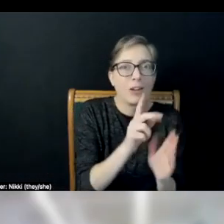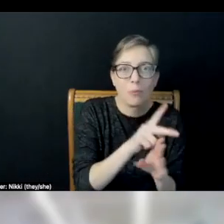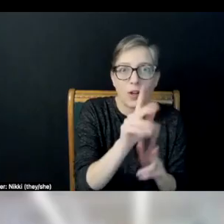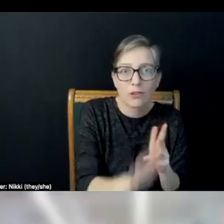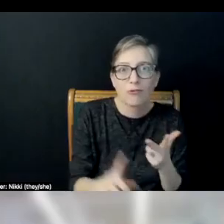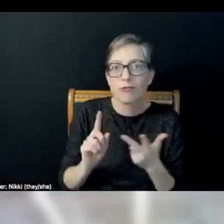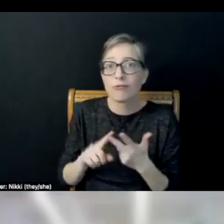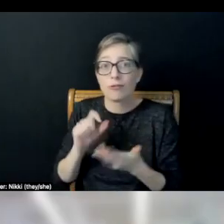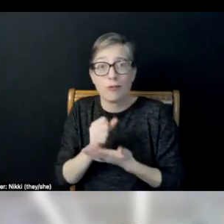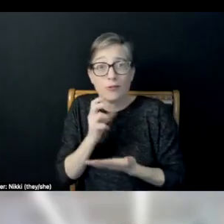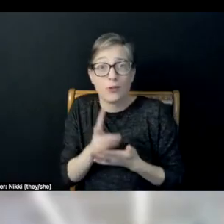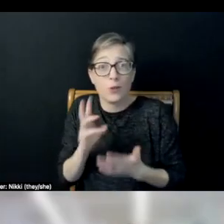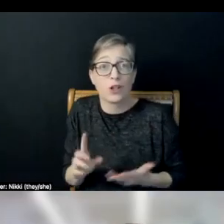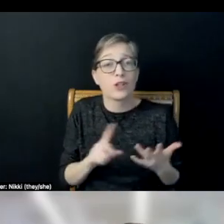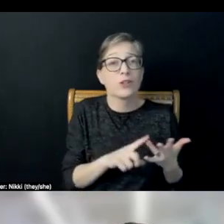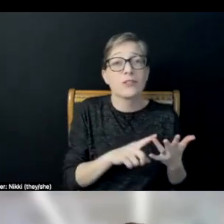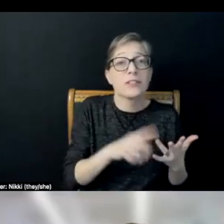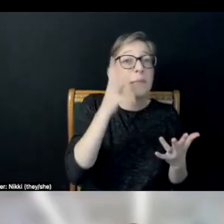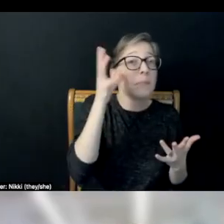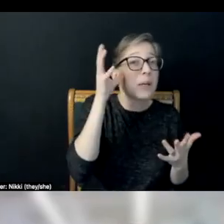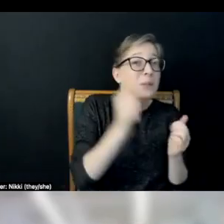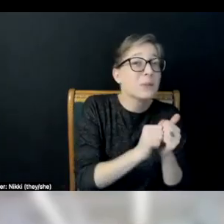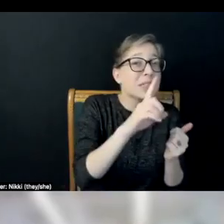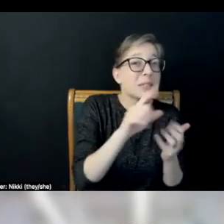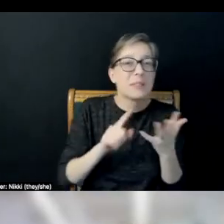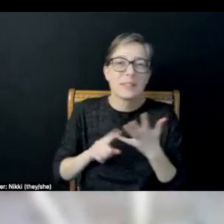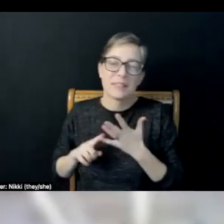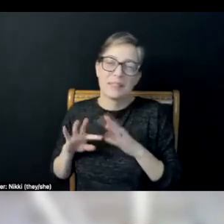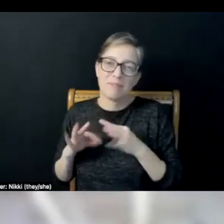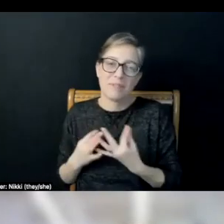and for the family members that love those parents with disabilities.